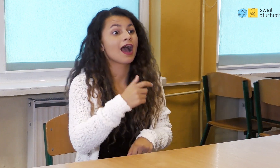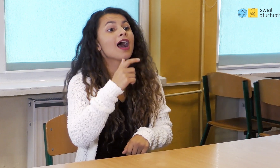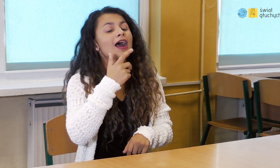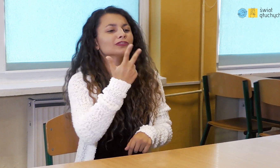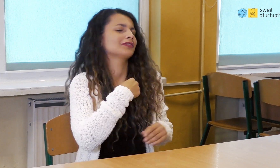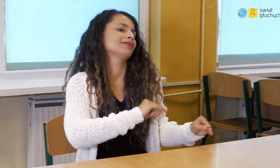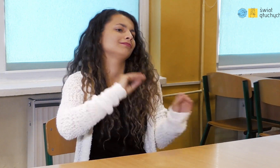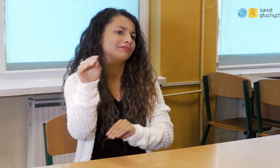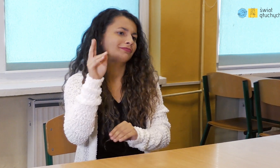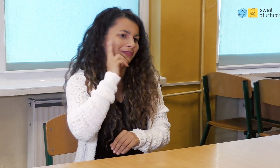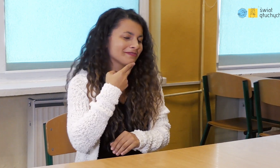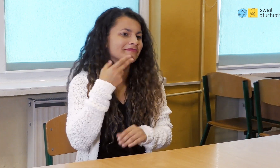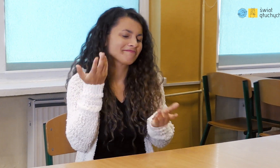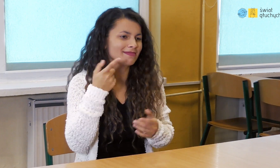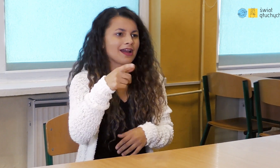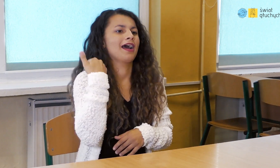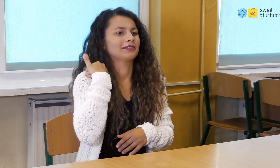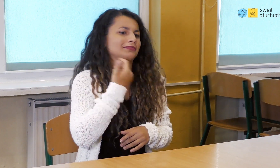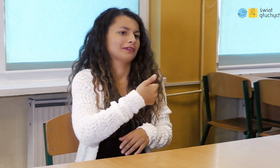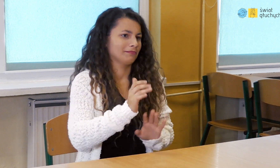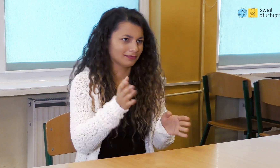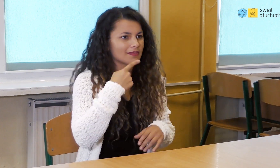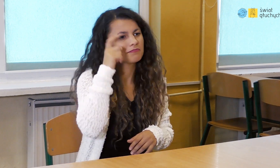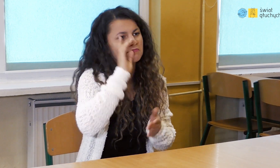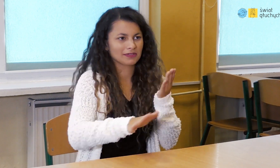where I learned only English, which I studied until the third year of high school.